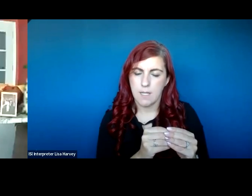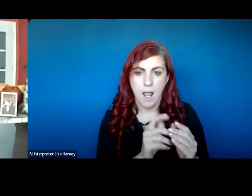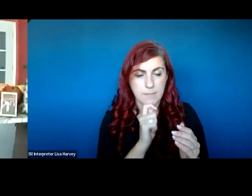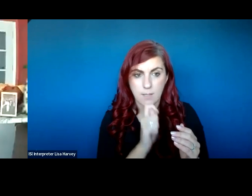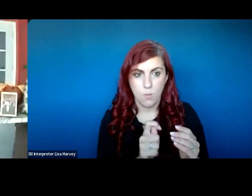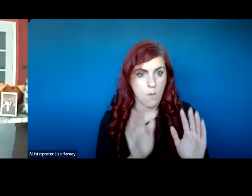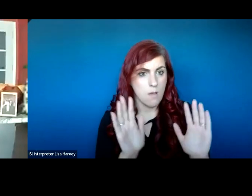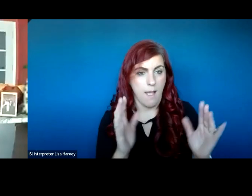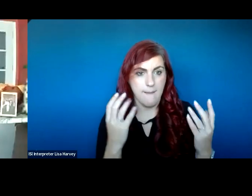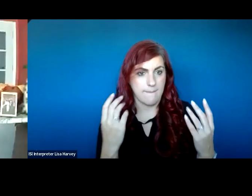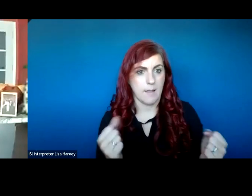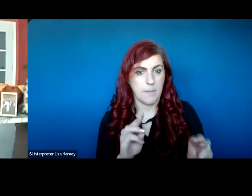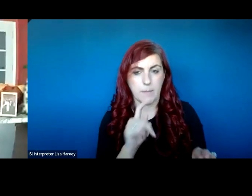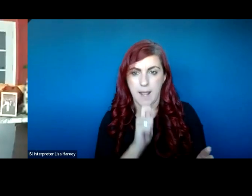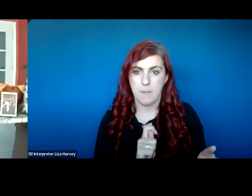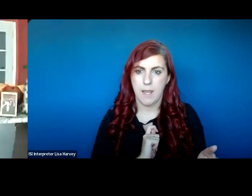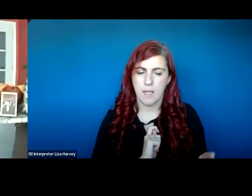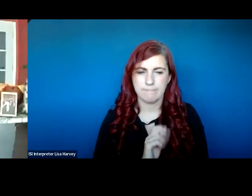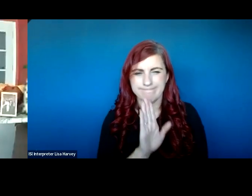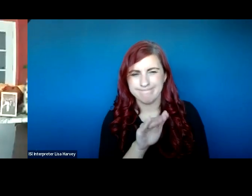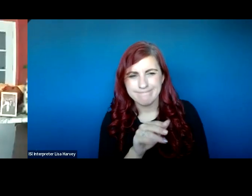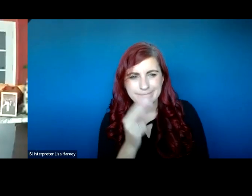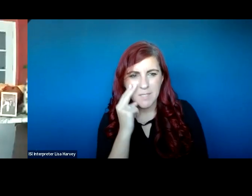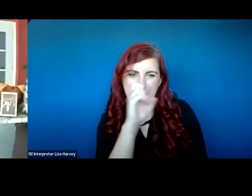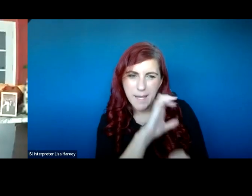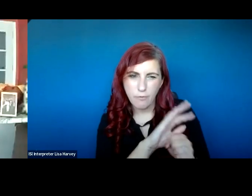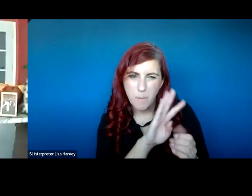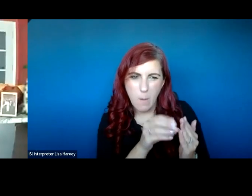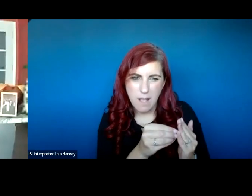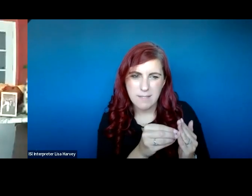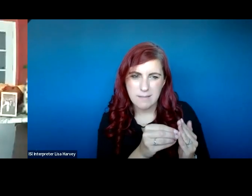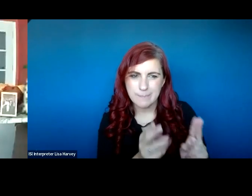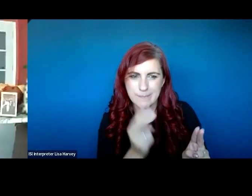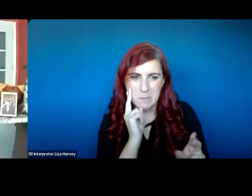somebody say "You should be careful about the costs of something", well I'm